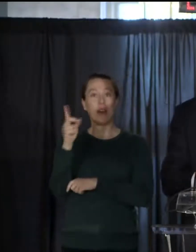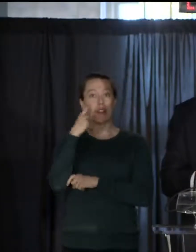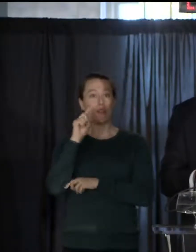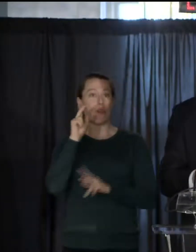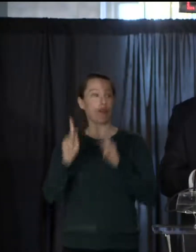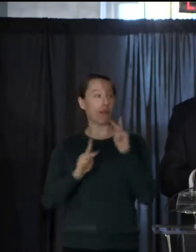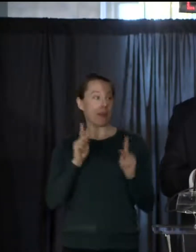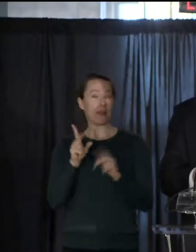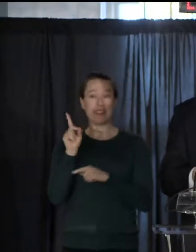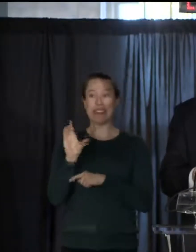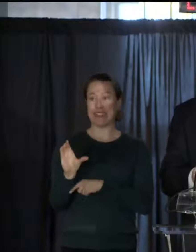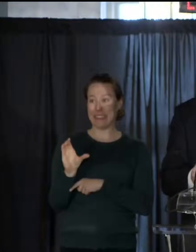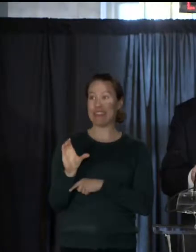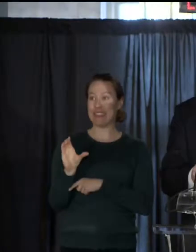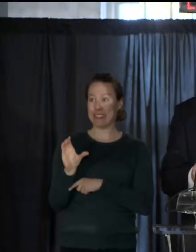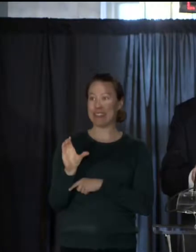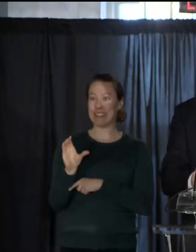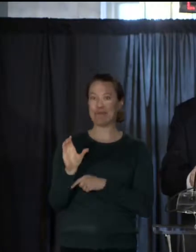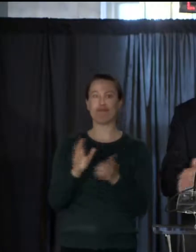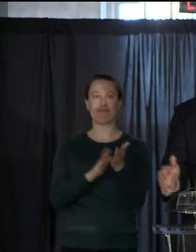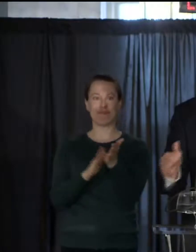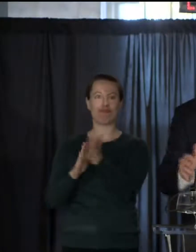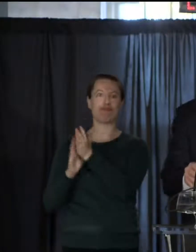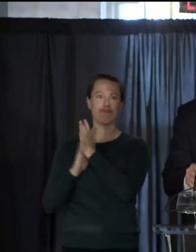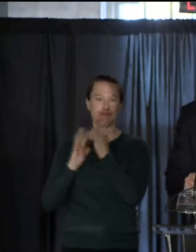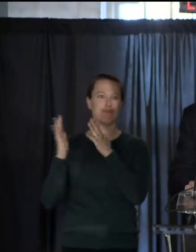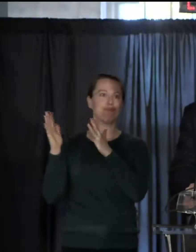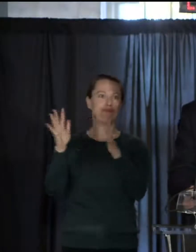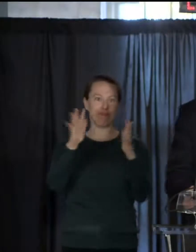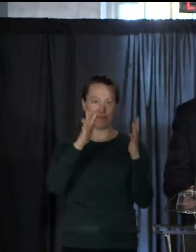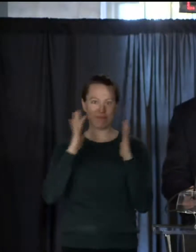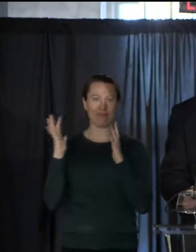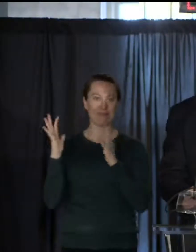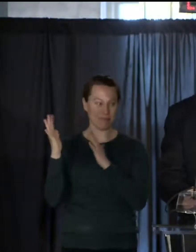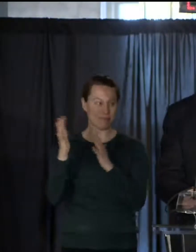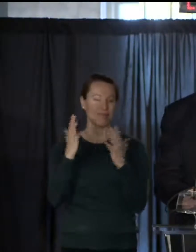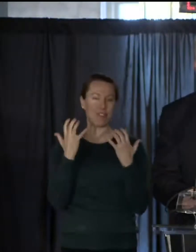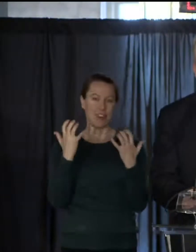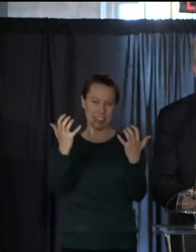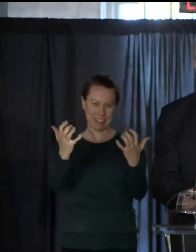OF COLUMBIA BECAUSE REALLY THAT'S WHAT IS NECESSARY TO MAKE